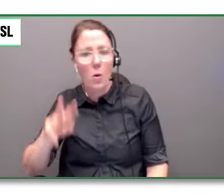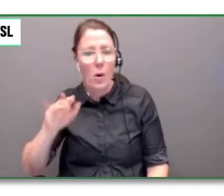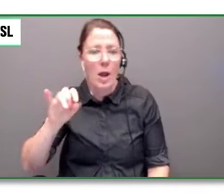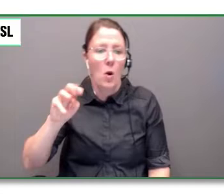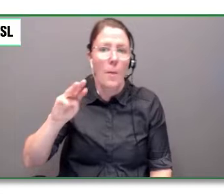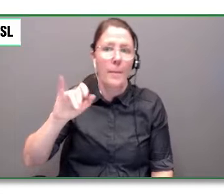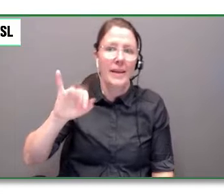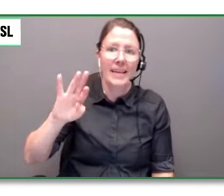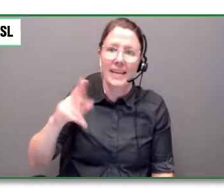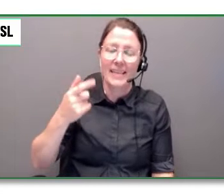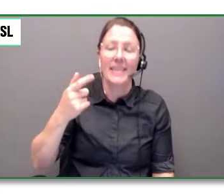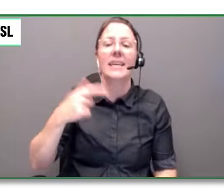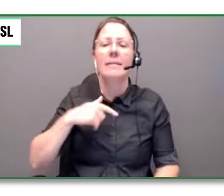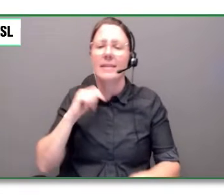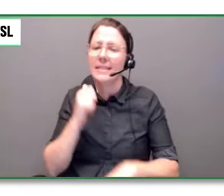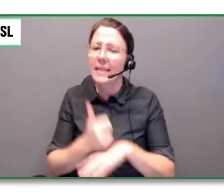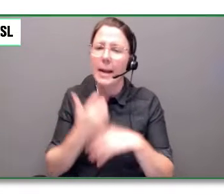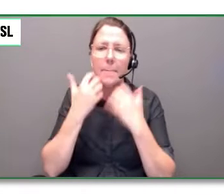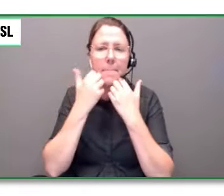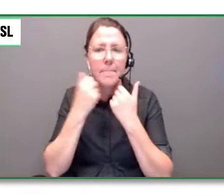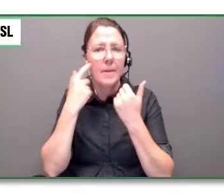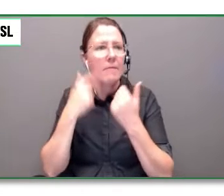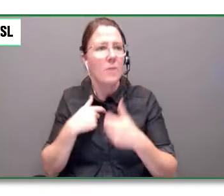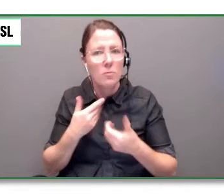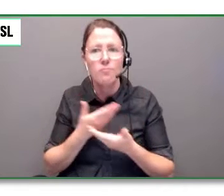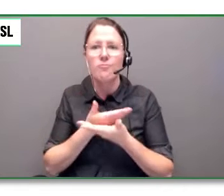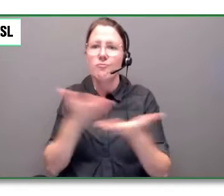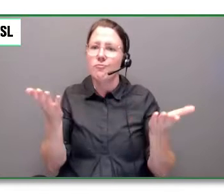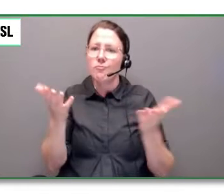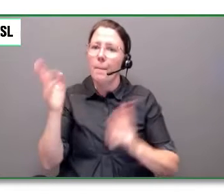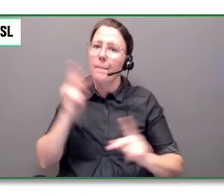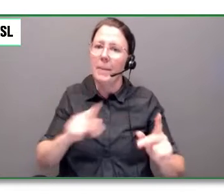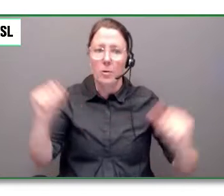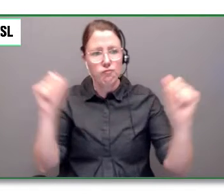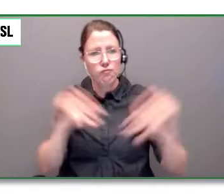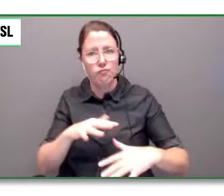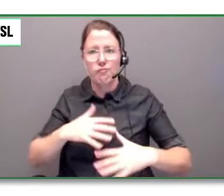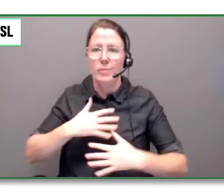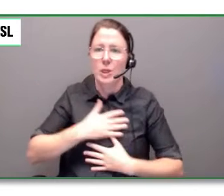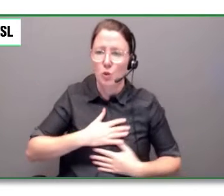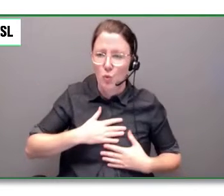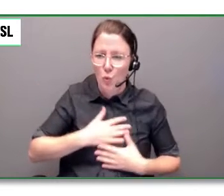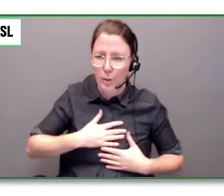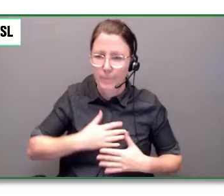enjoyment of the people. Um Wallace Stegner, another writer has